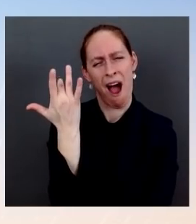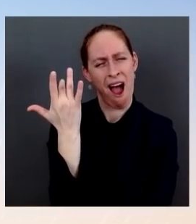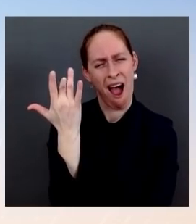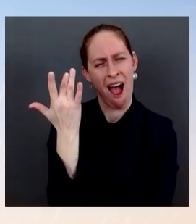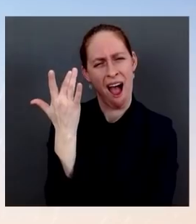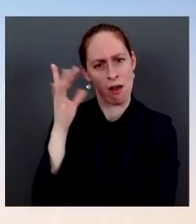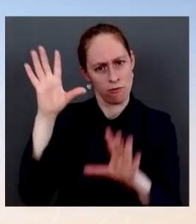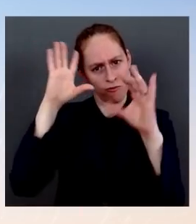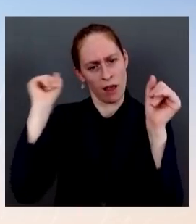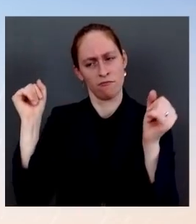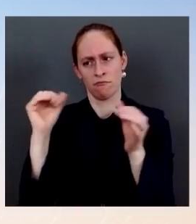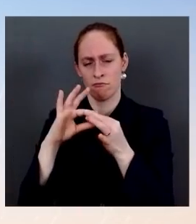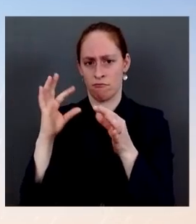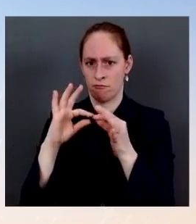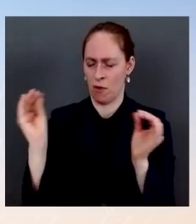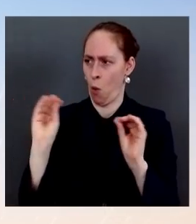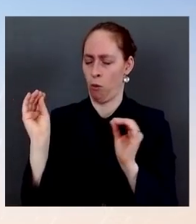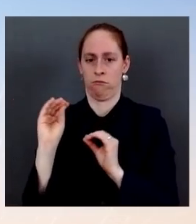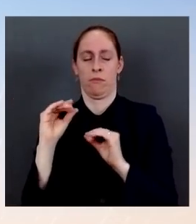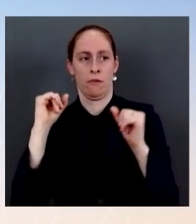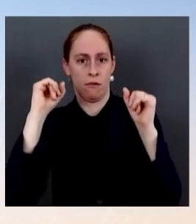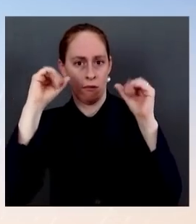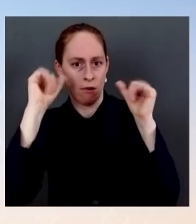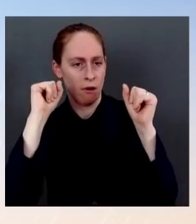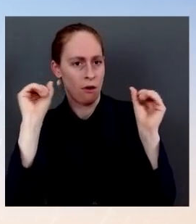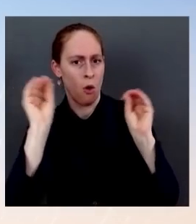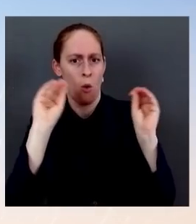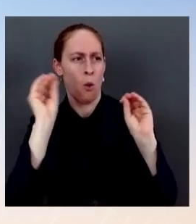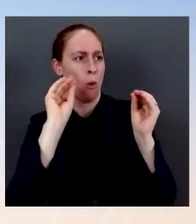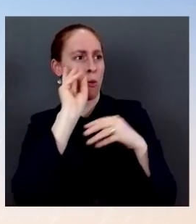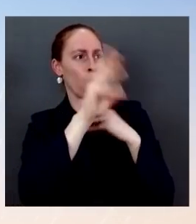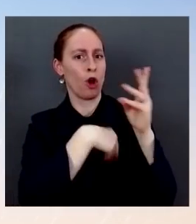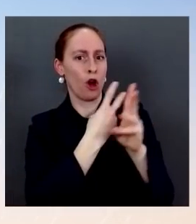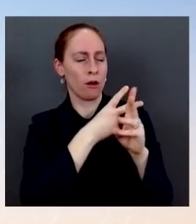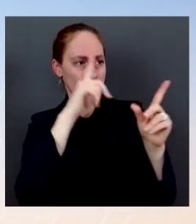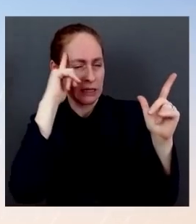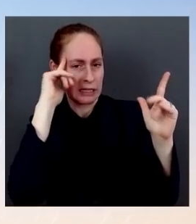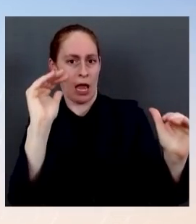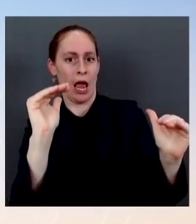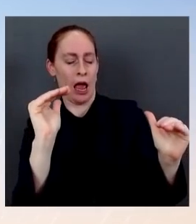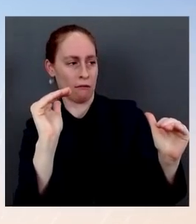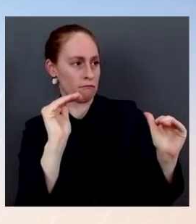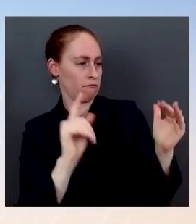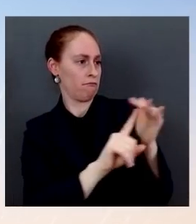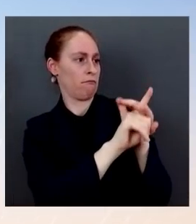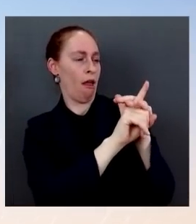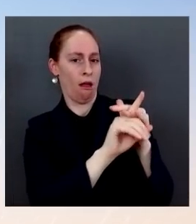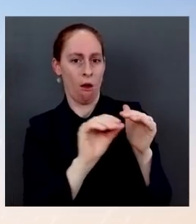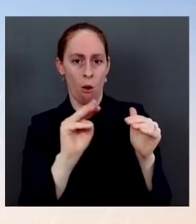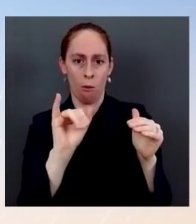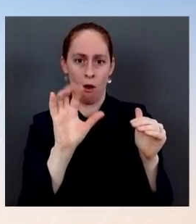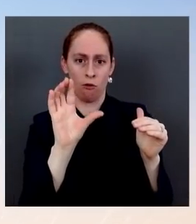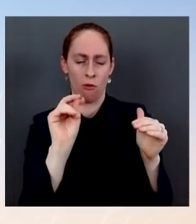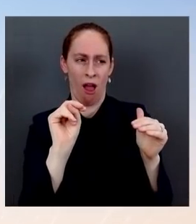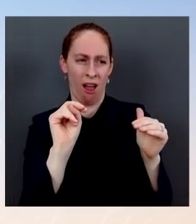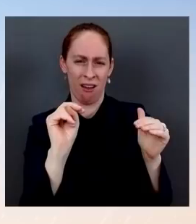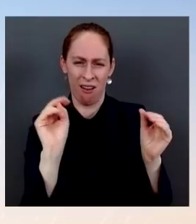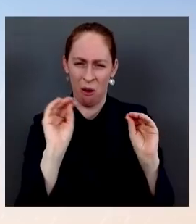Ms. Psaki: Well, first, I would say that nobody saw -- knew that there would be the number of different variants.